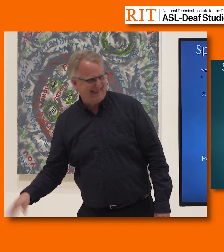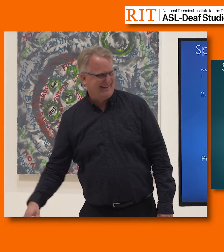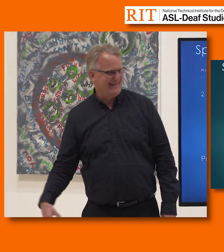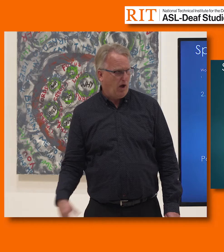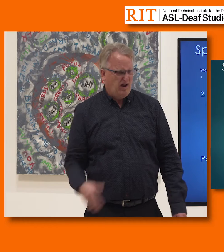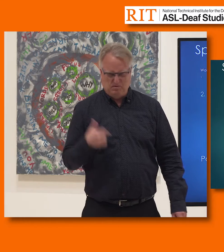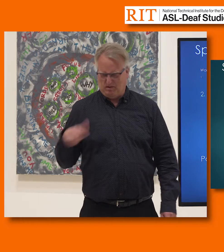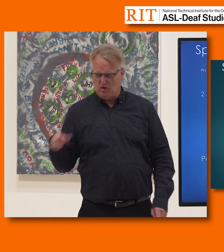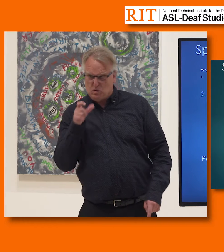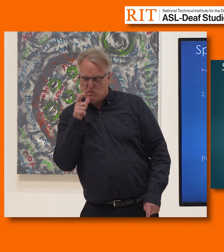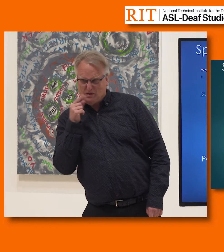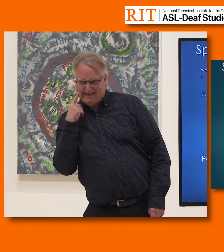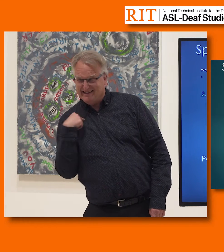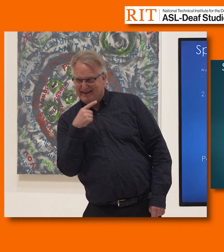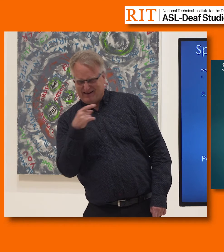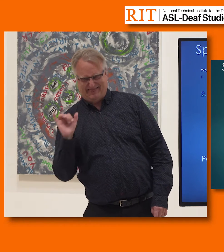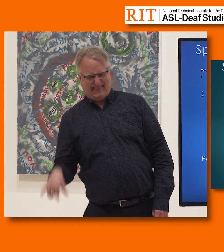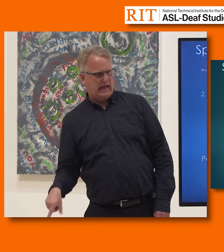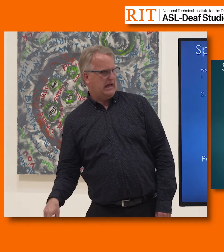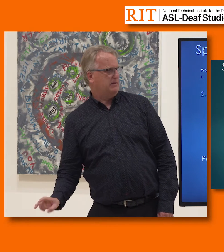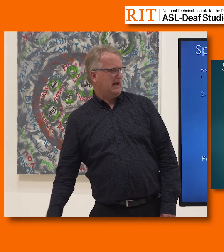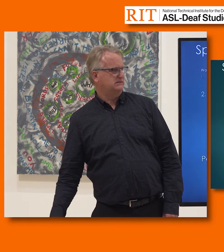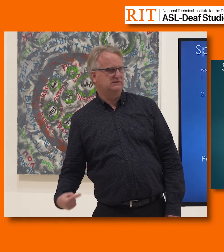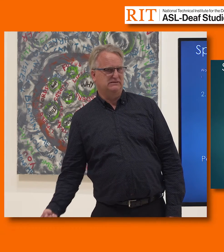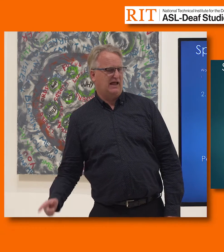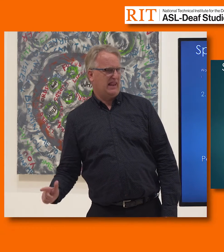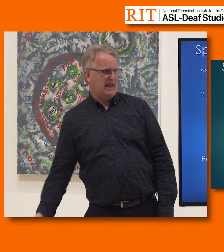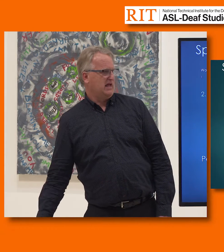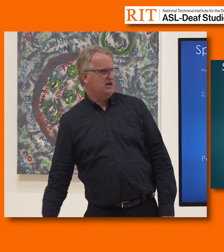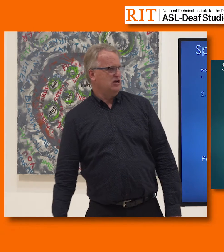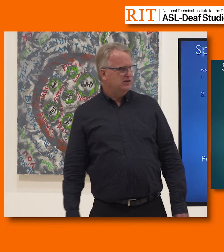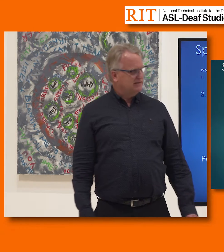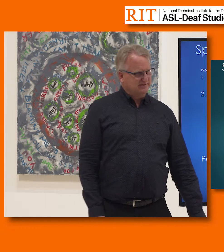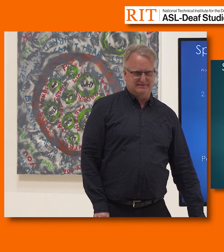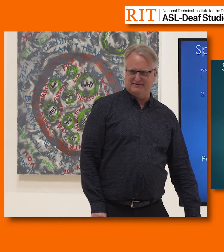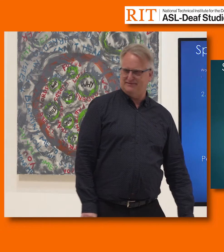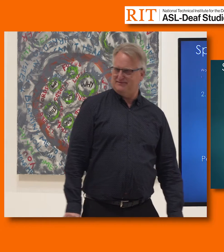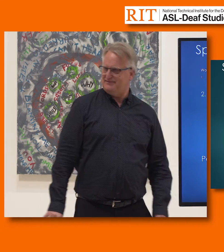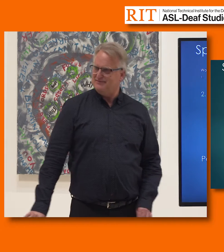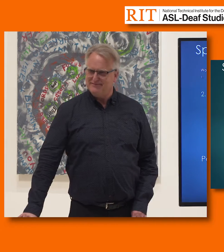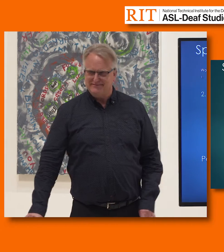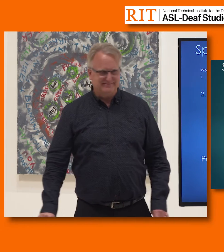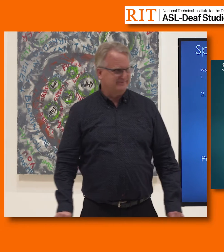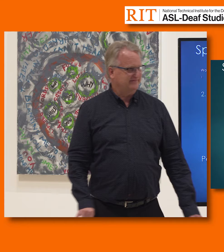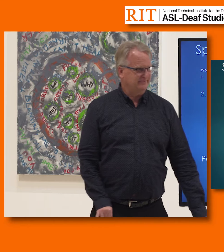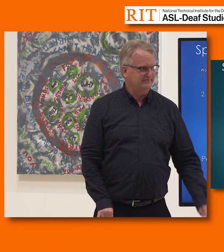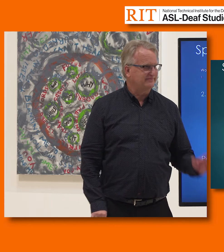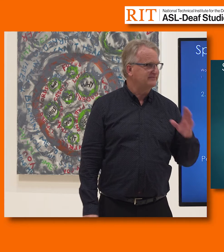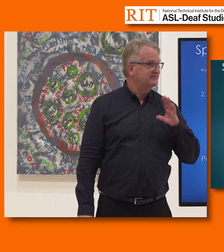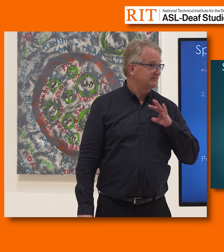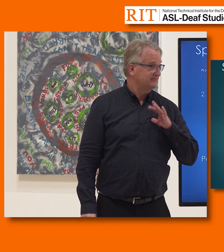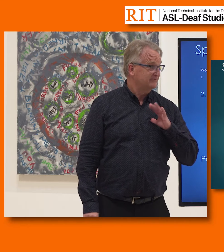It's a collectivist approach to communication, right? I got to talk to you later about this. I want to remember this point. This is a great interpreter.